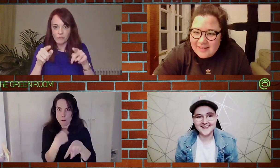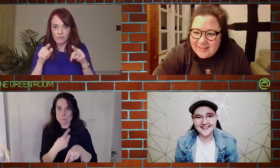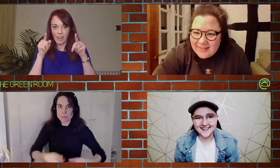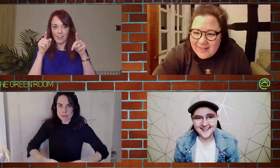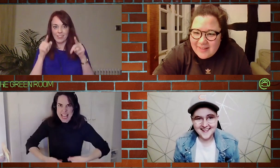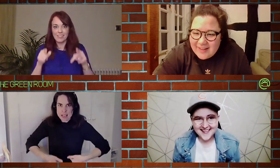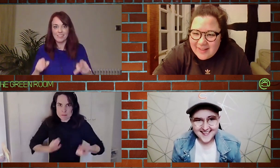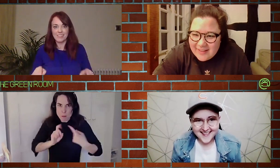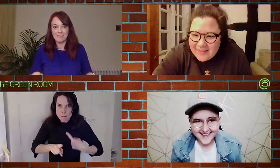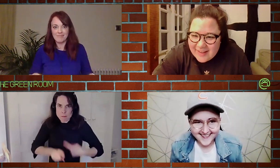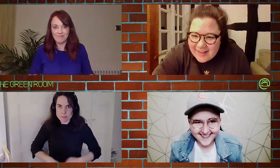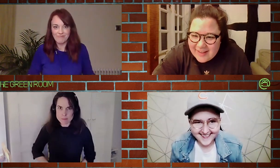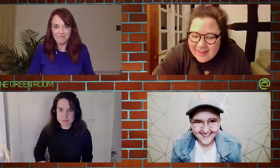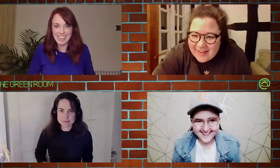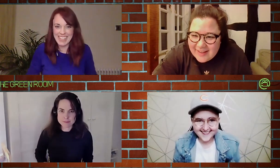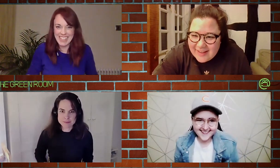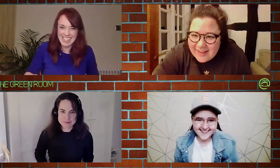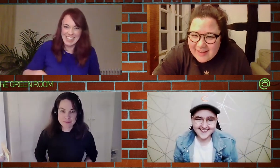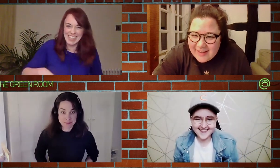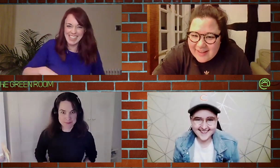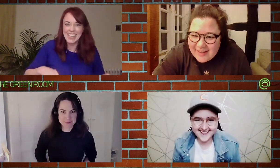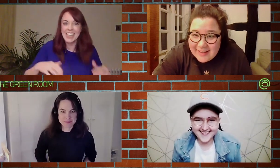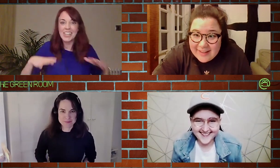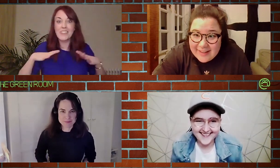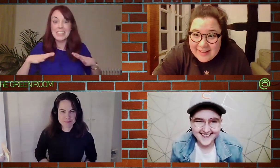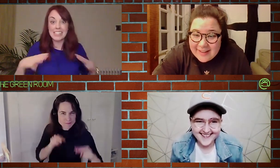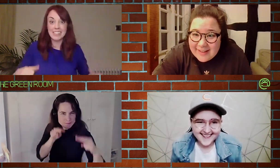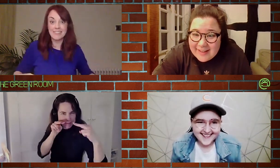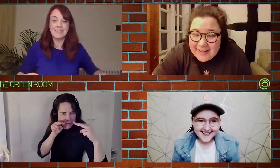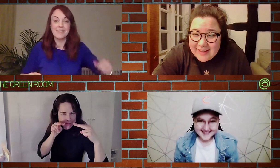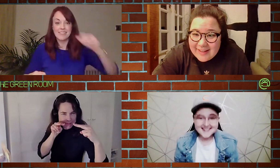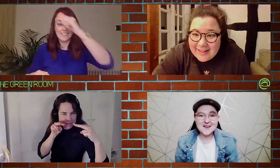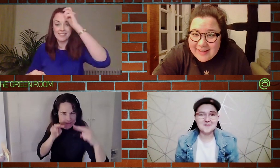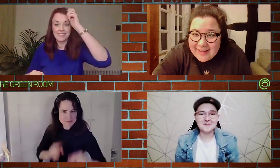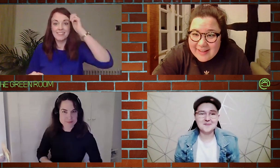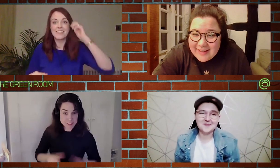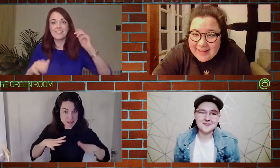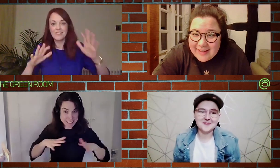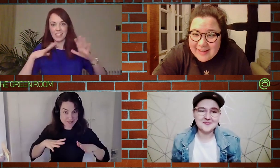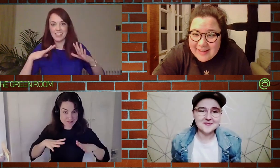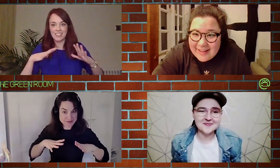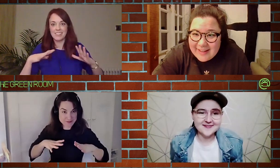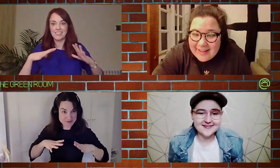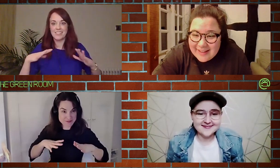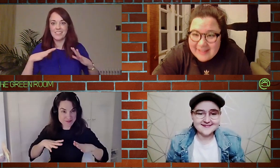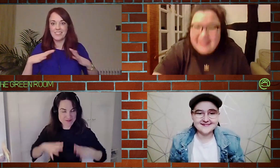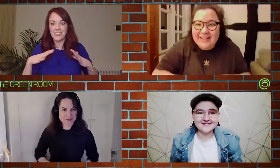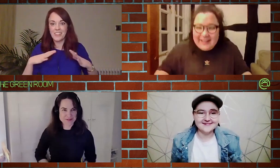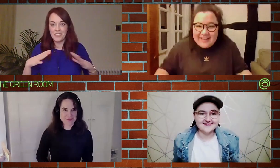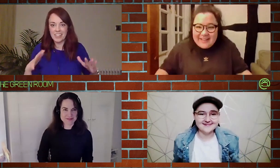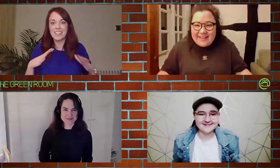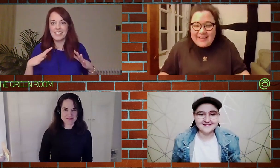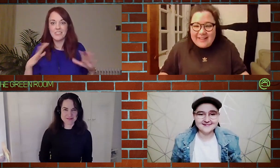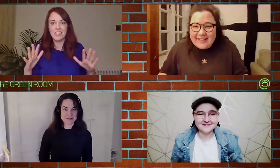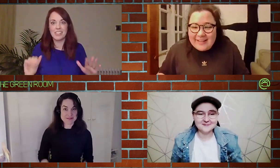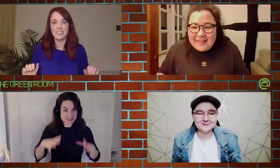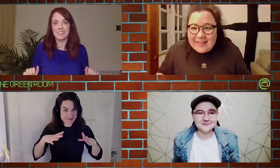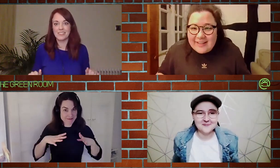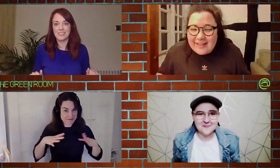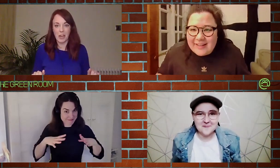Okay. You're ready? Ready. Ready? Ready. Okay.